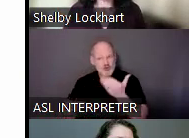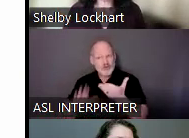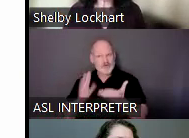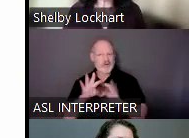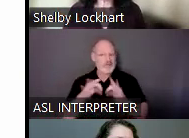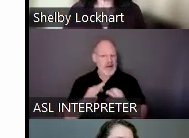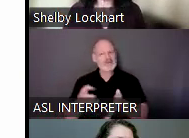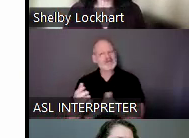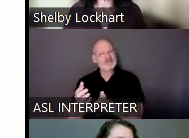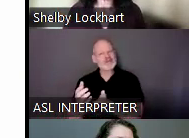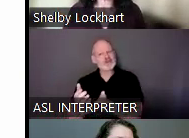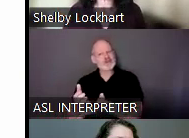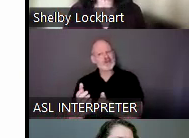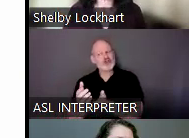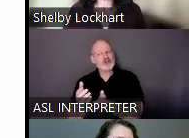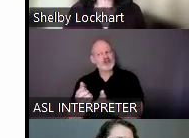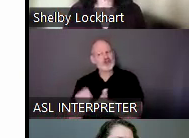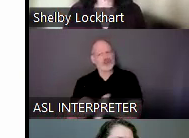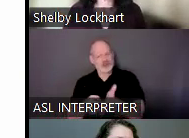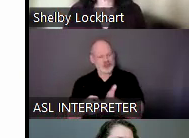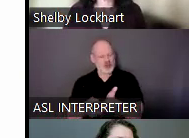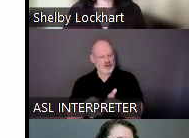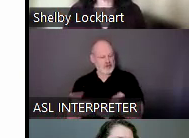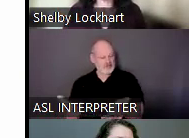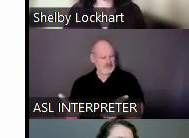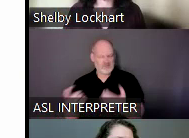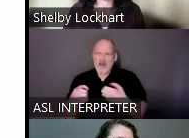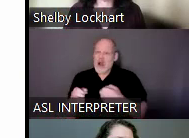information and have a chance to just be curious and not have answers quite